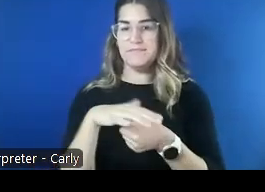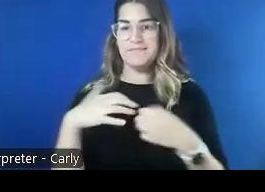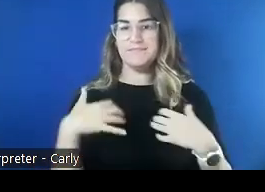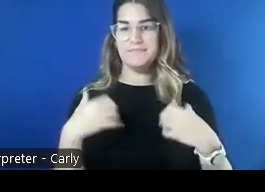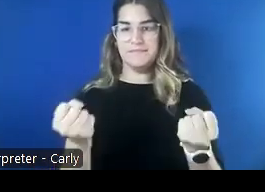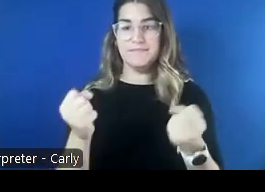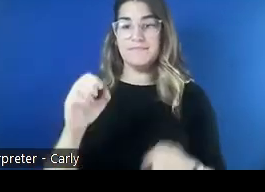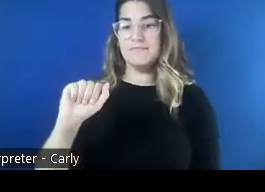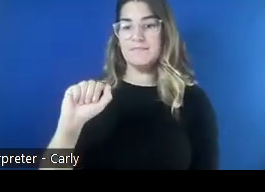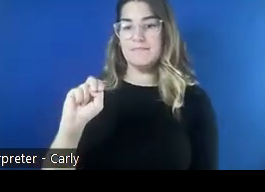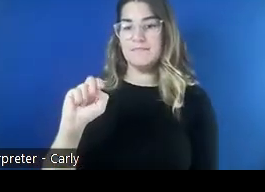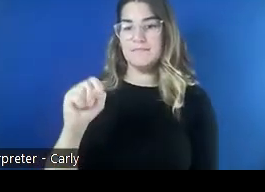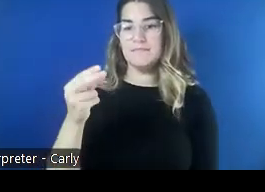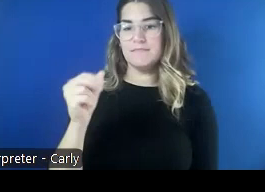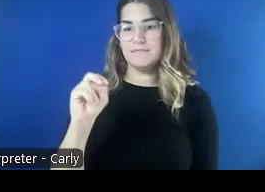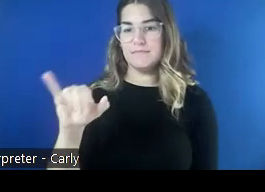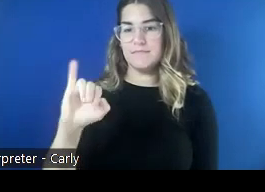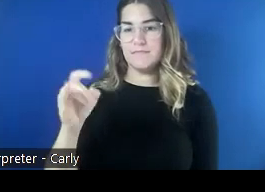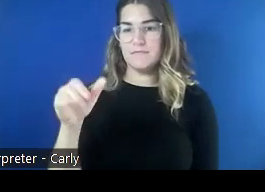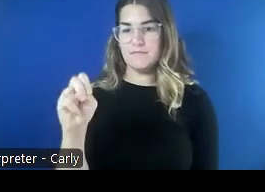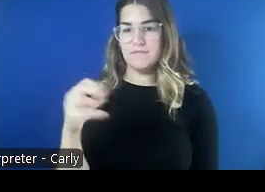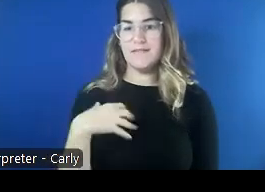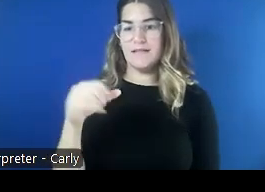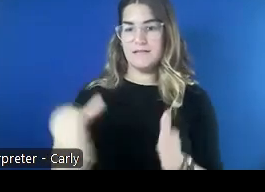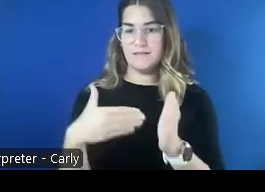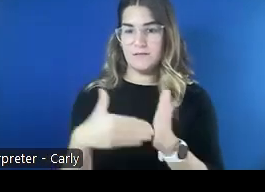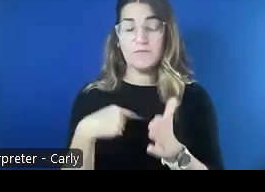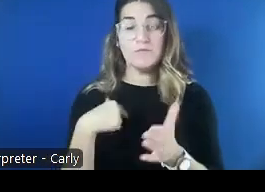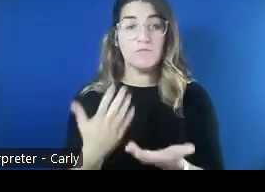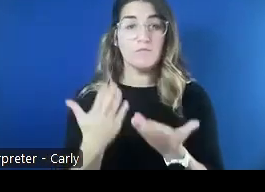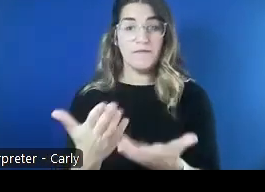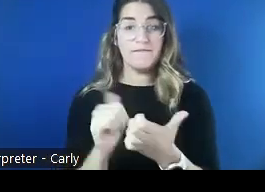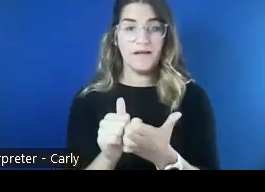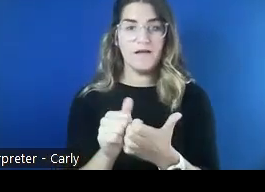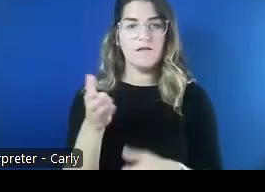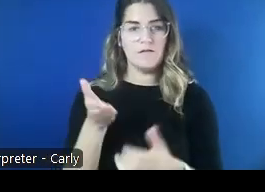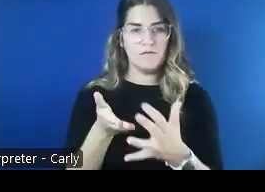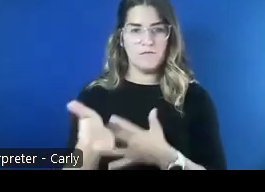Jordan Health Center um and right now offered through galiso Children's Hospital pediatric